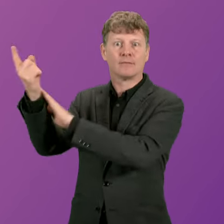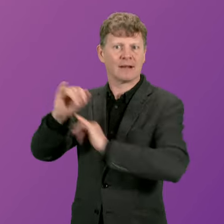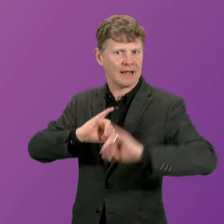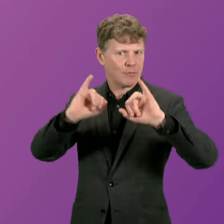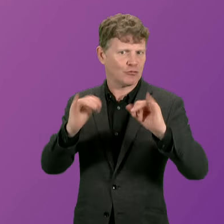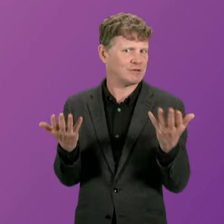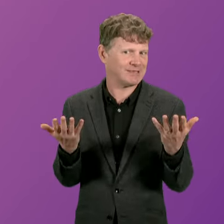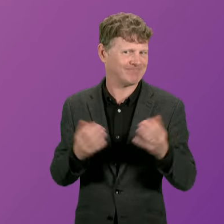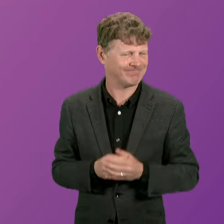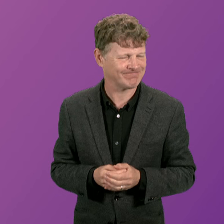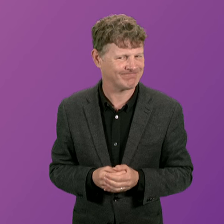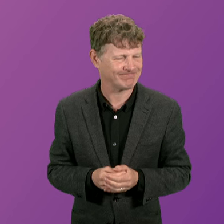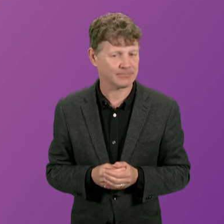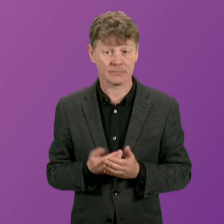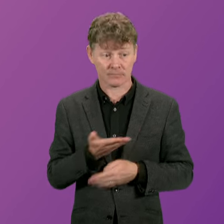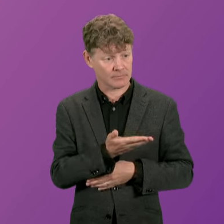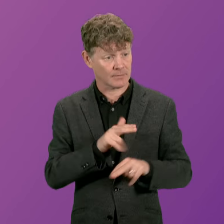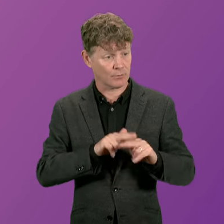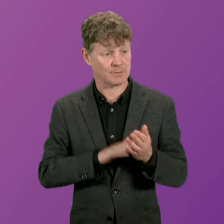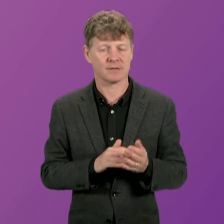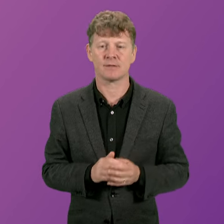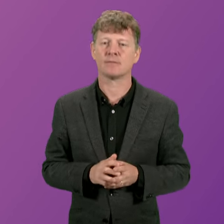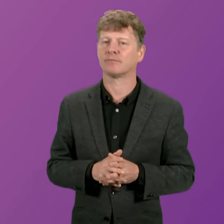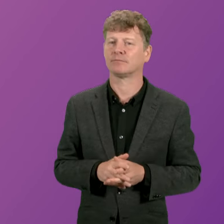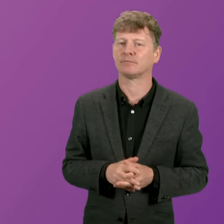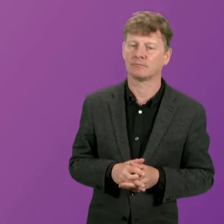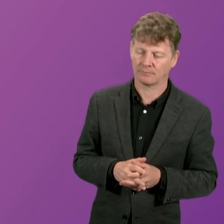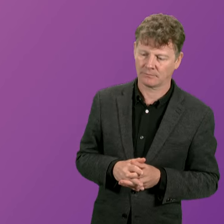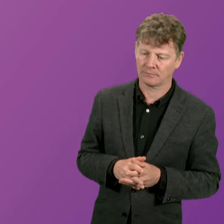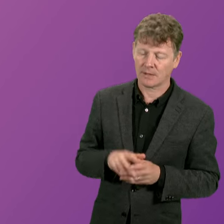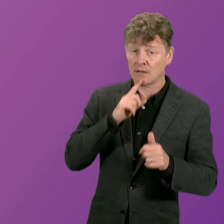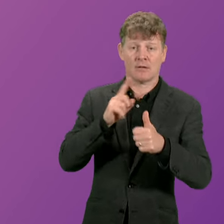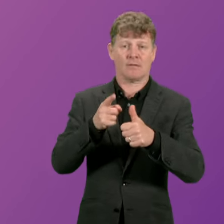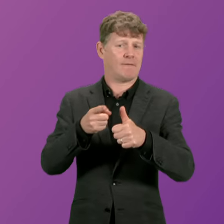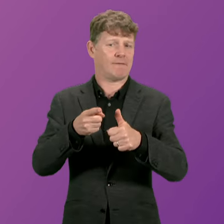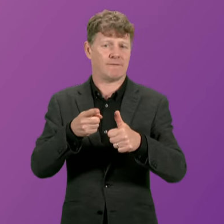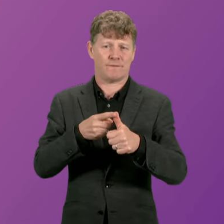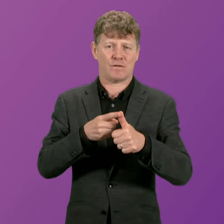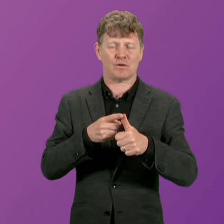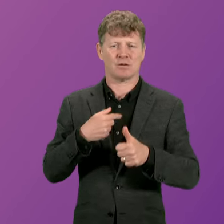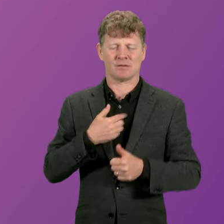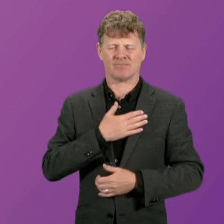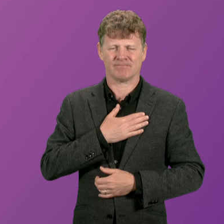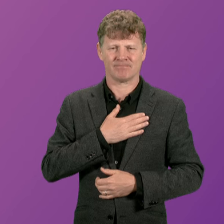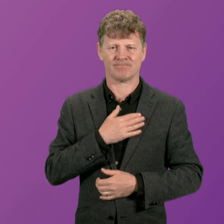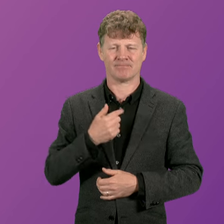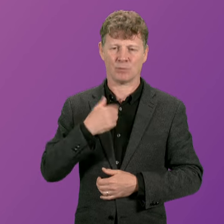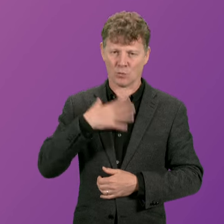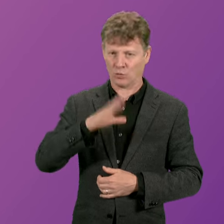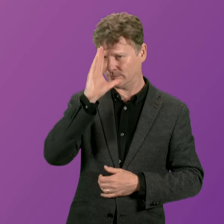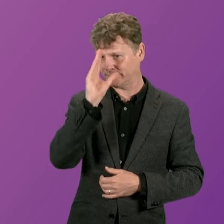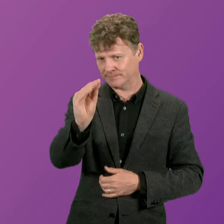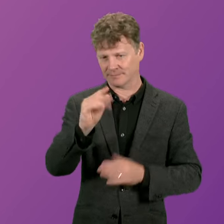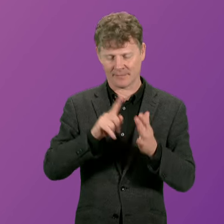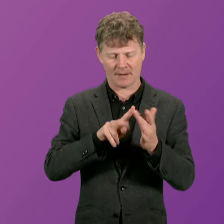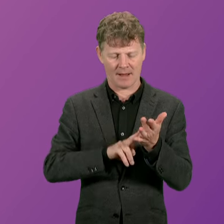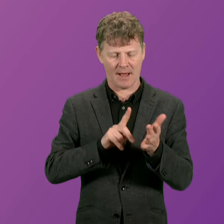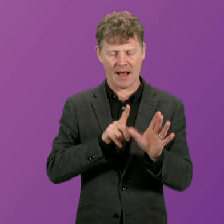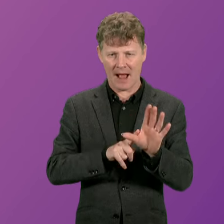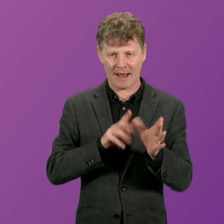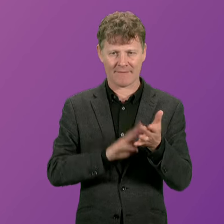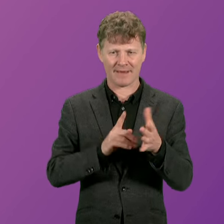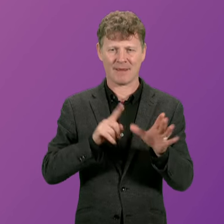I begin by expressing my deepest sympathy to the family of Ivy Mae Ross. I am terribly